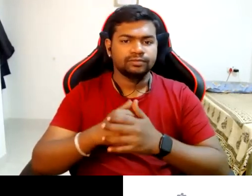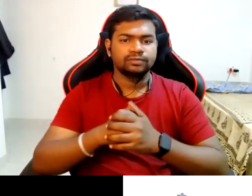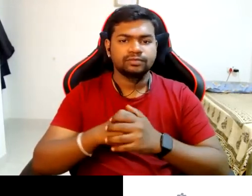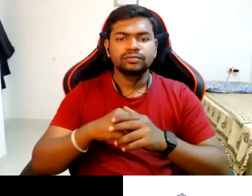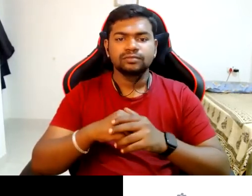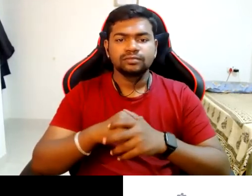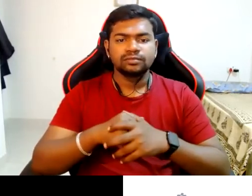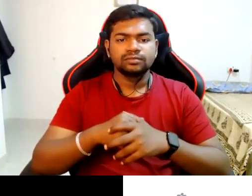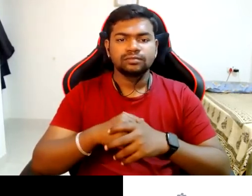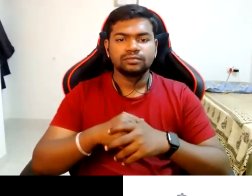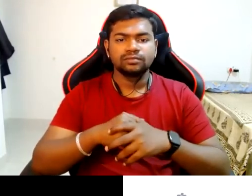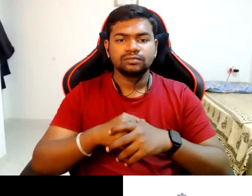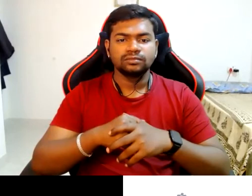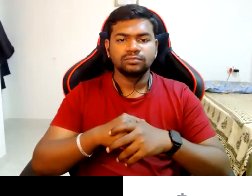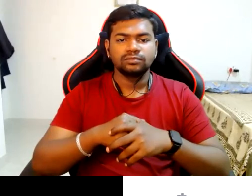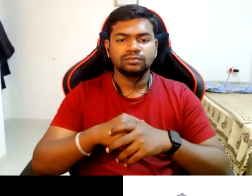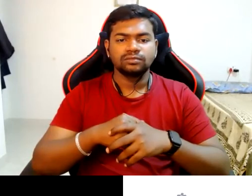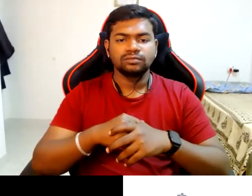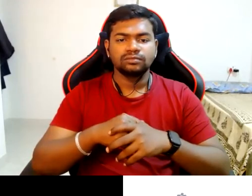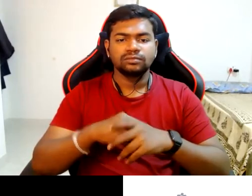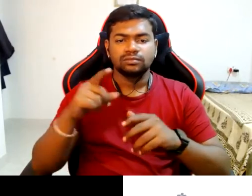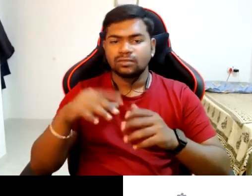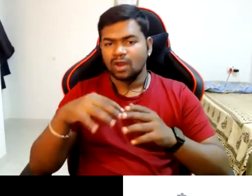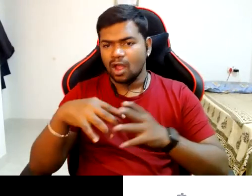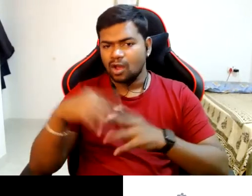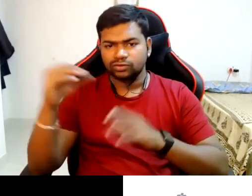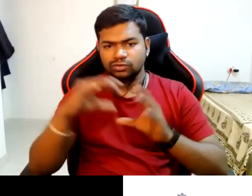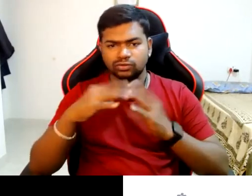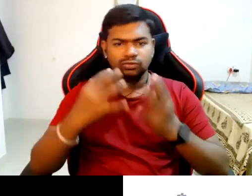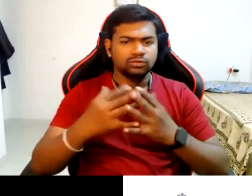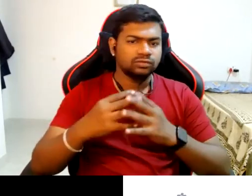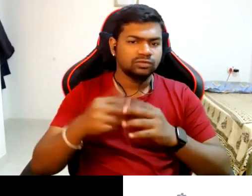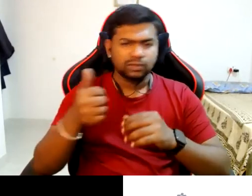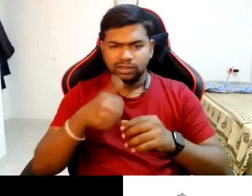such a fantastic inclusion, after six years at laser soft.